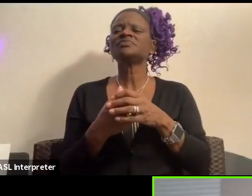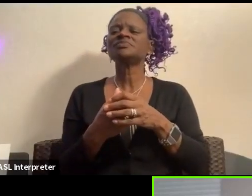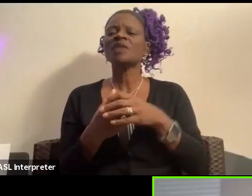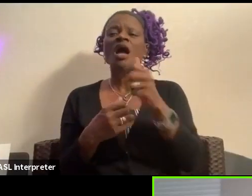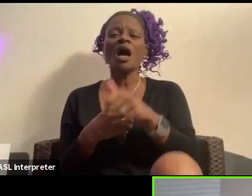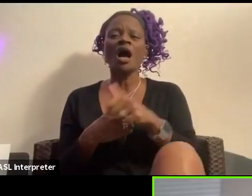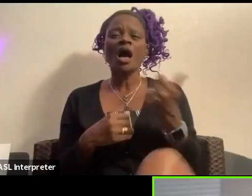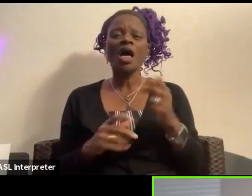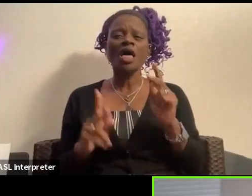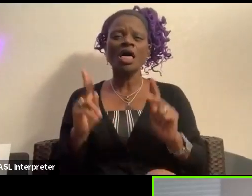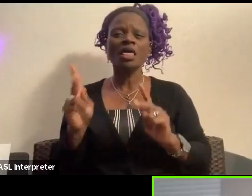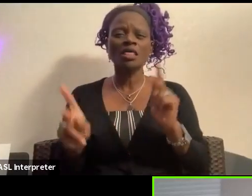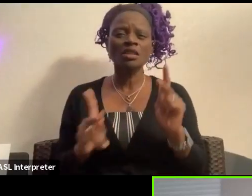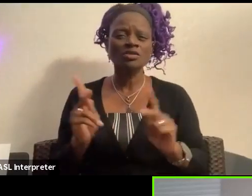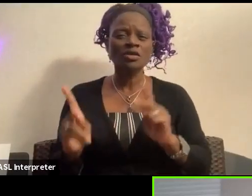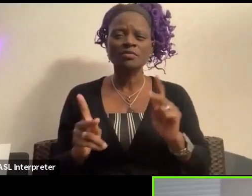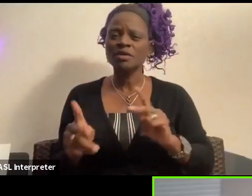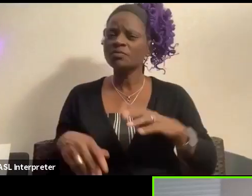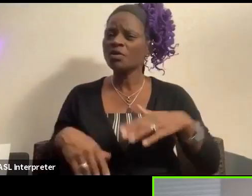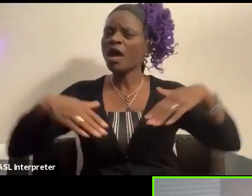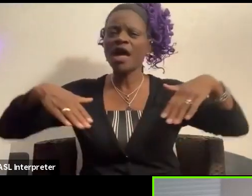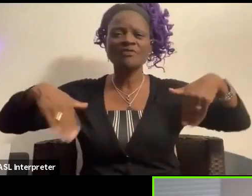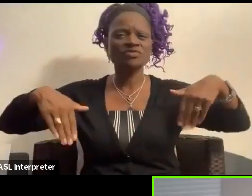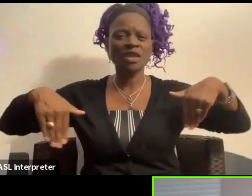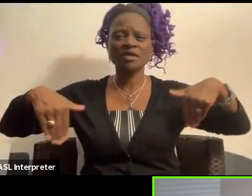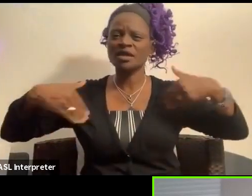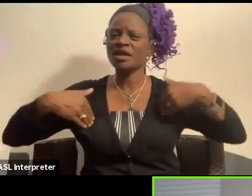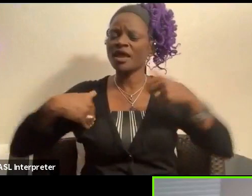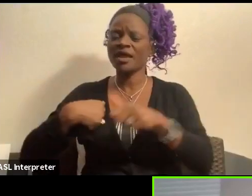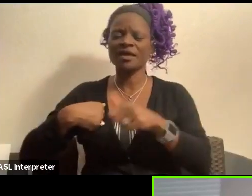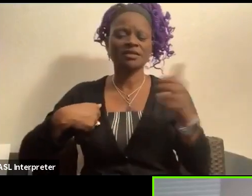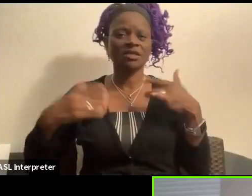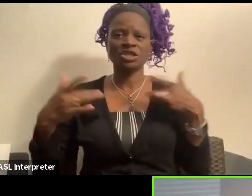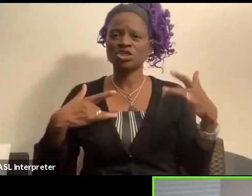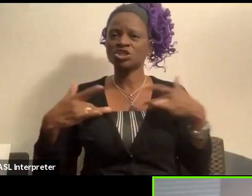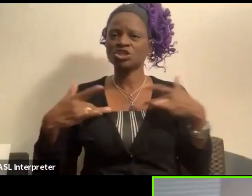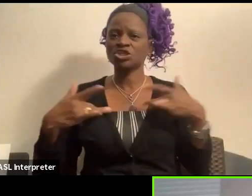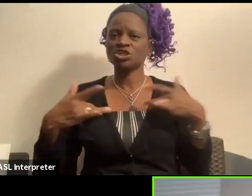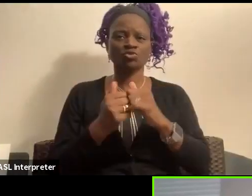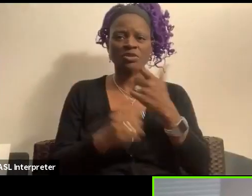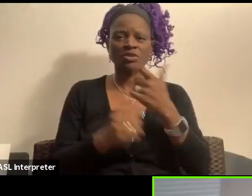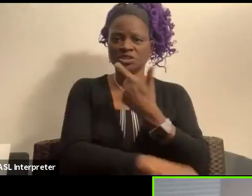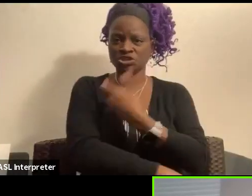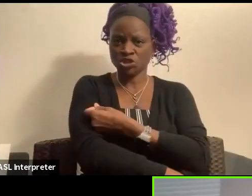There haven't been any increased concerns noted. So we do not expect that putting these